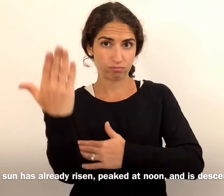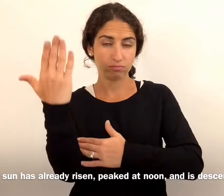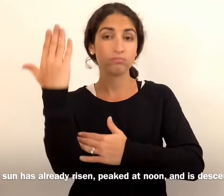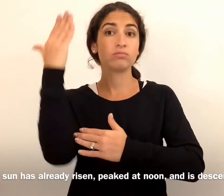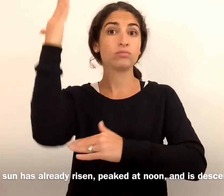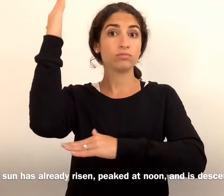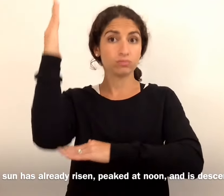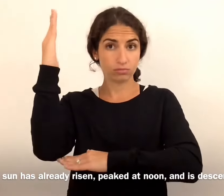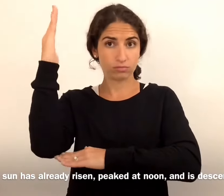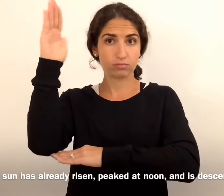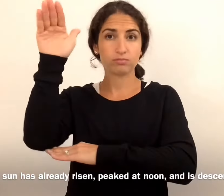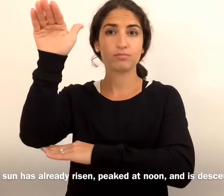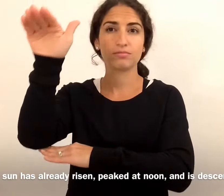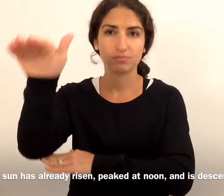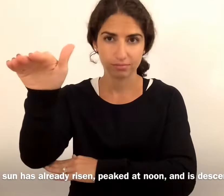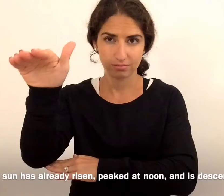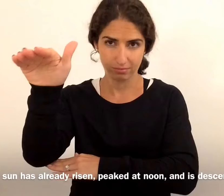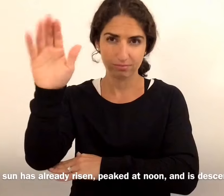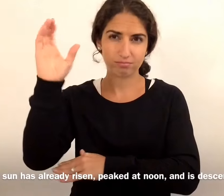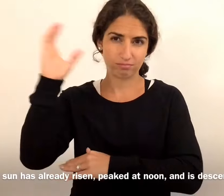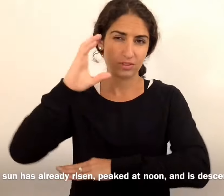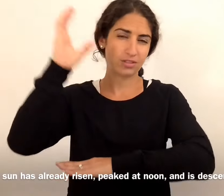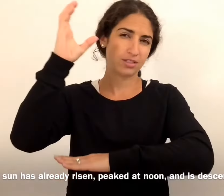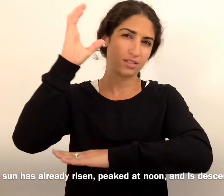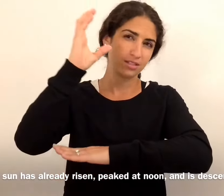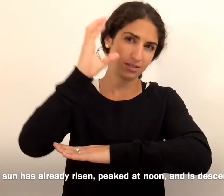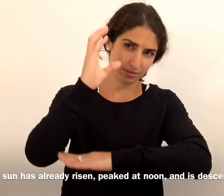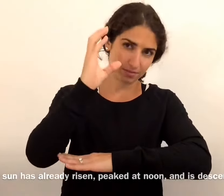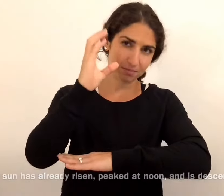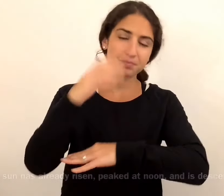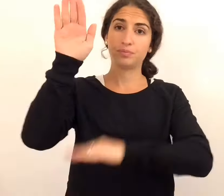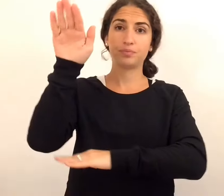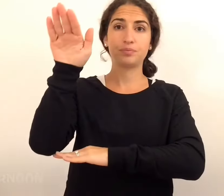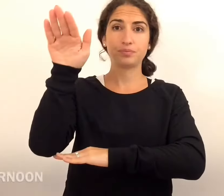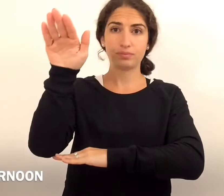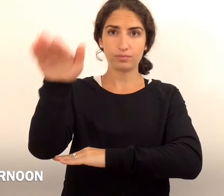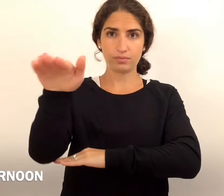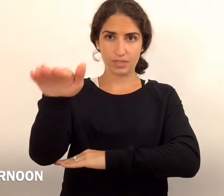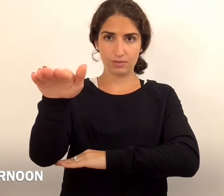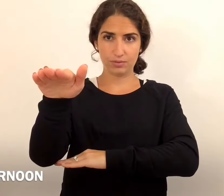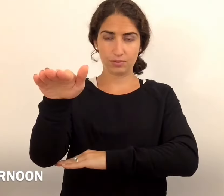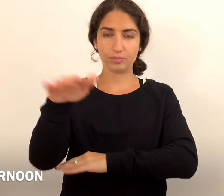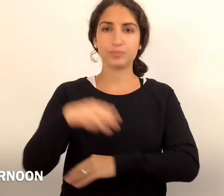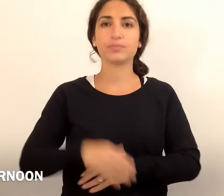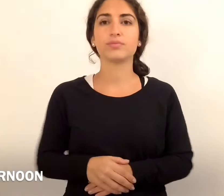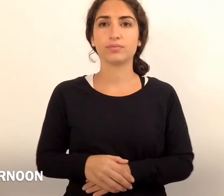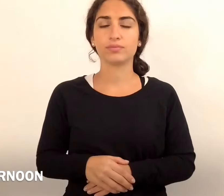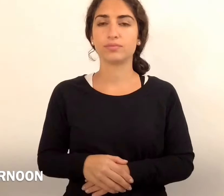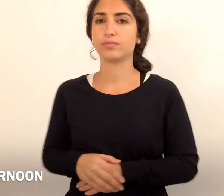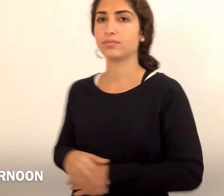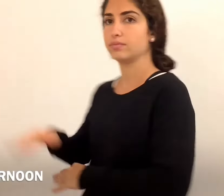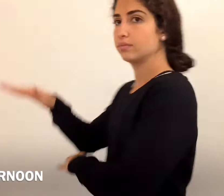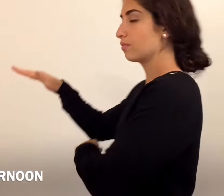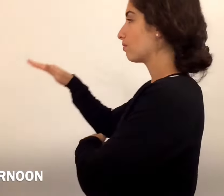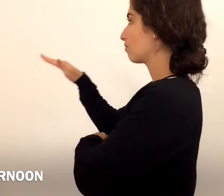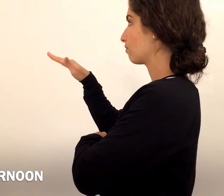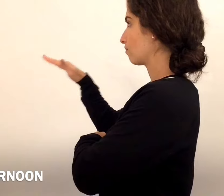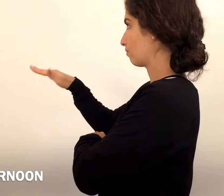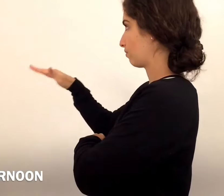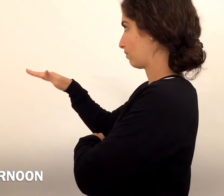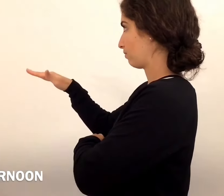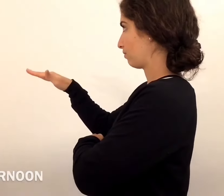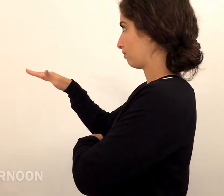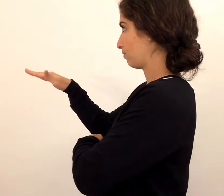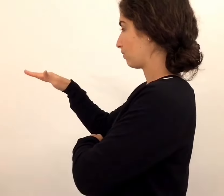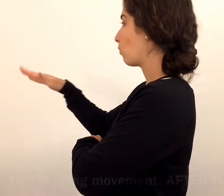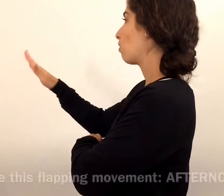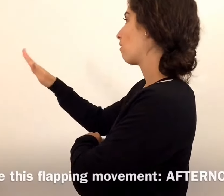already risen past noon and is sort of descending again: AFTERNOON. afternoon. or